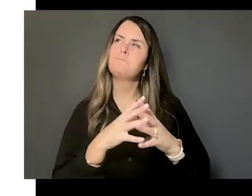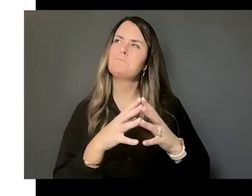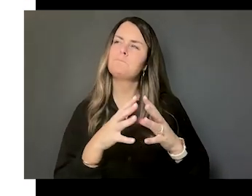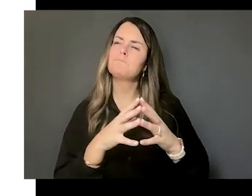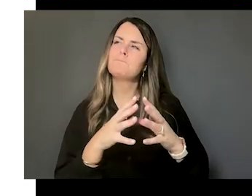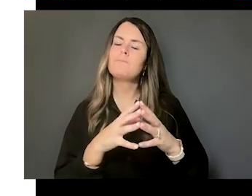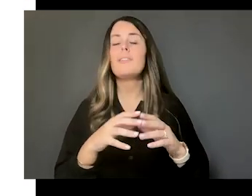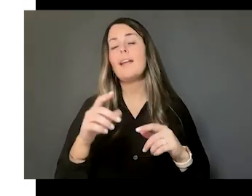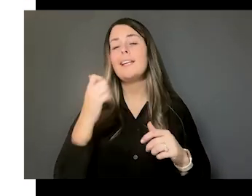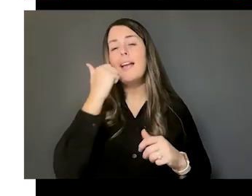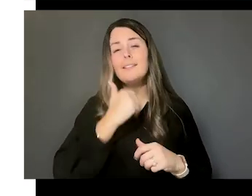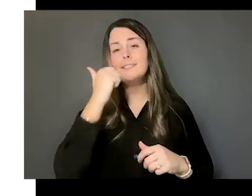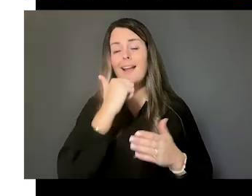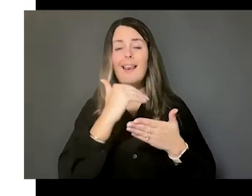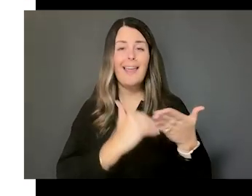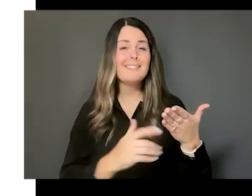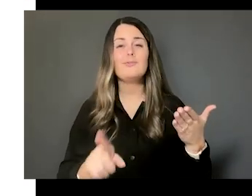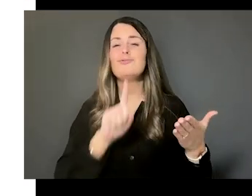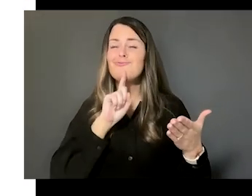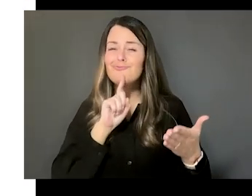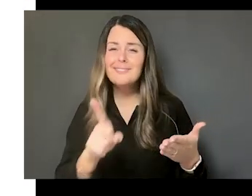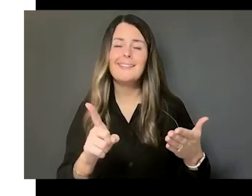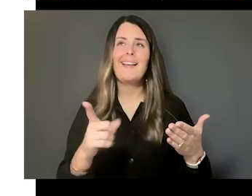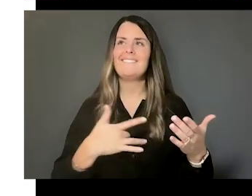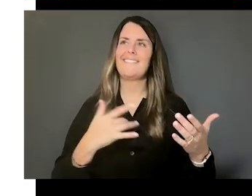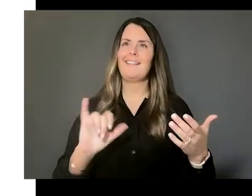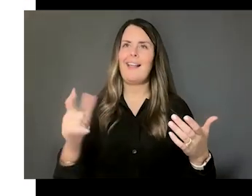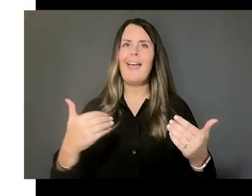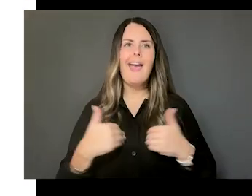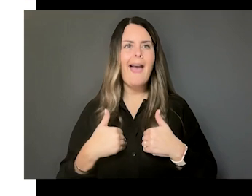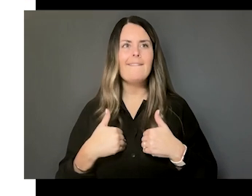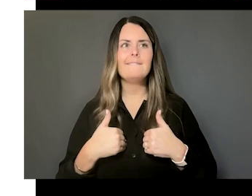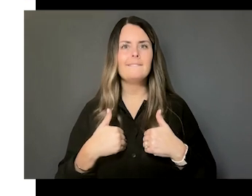But day to day lessons they really had I felt like they had solid,